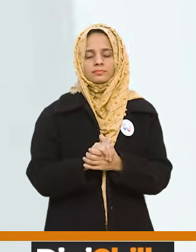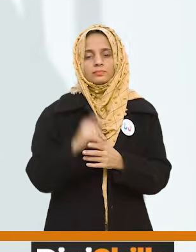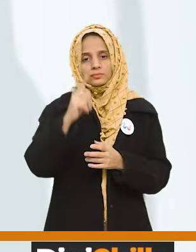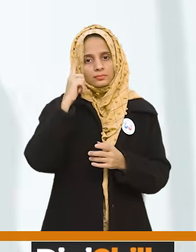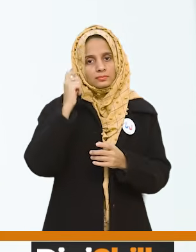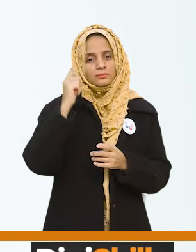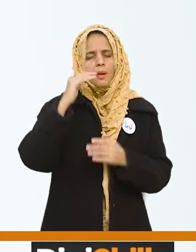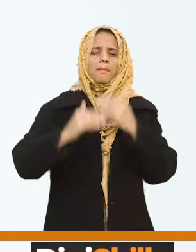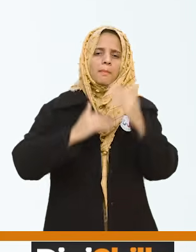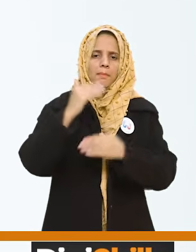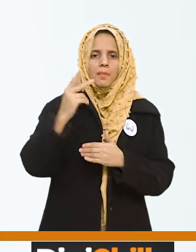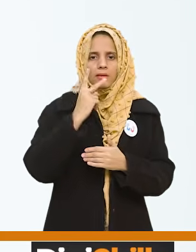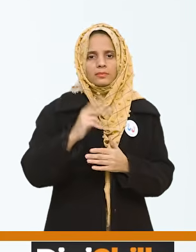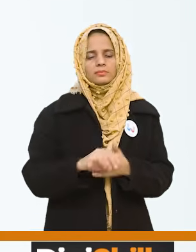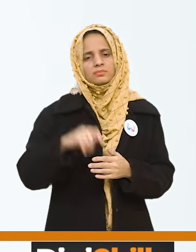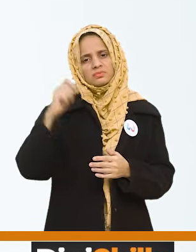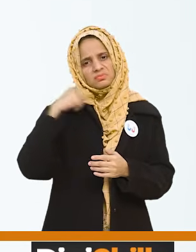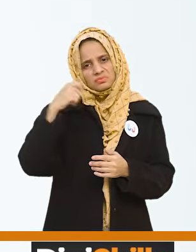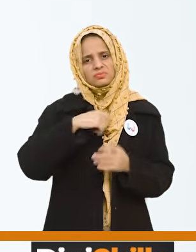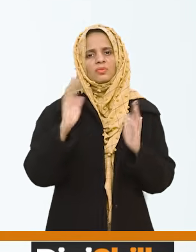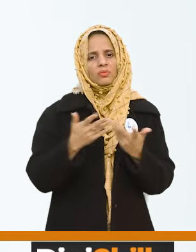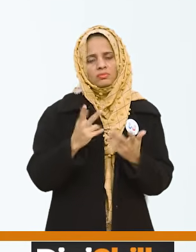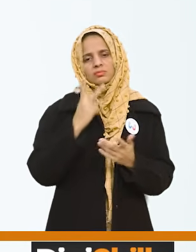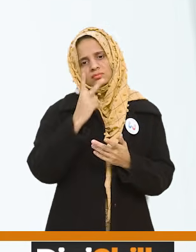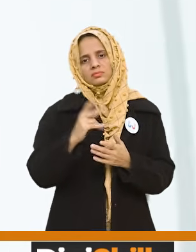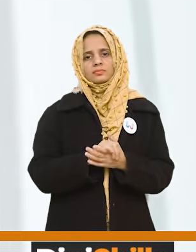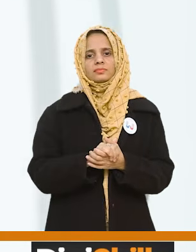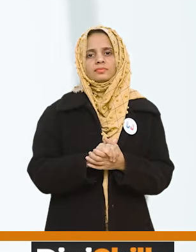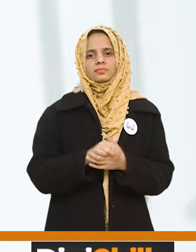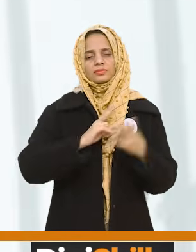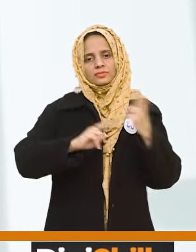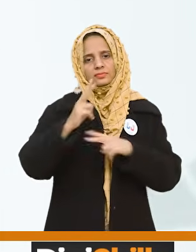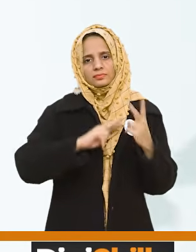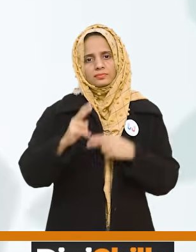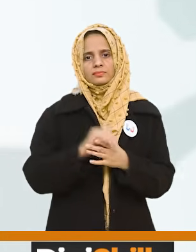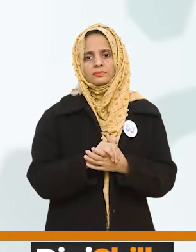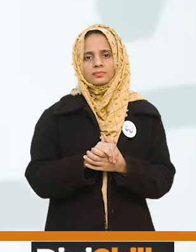I understood it very late after getting beaten up.